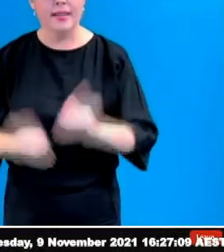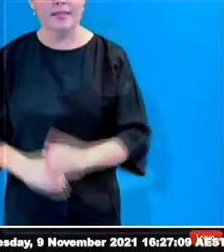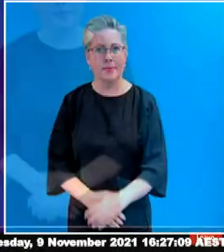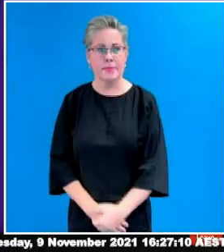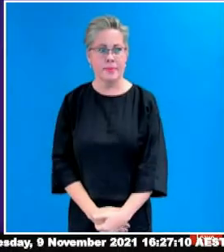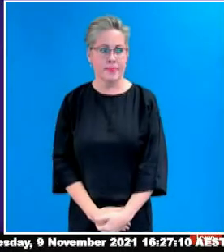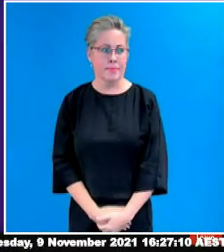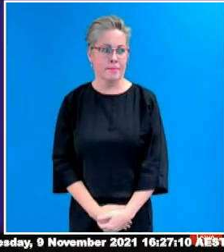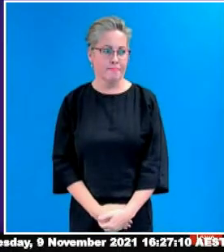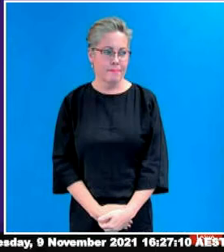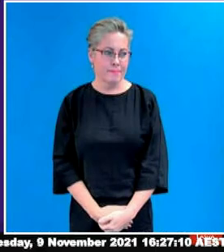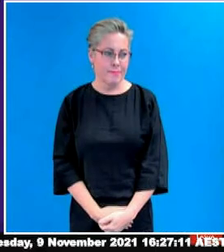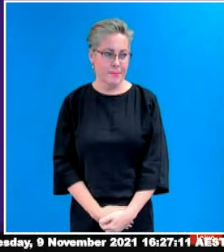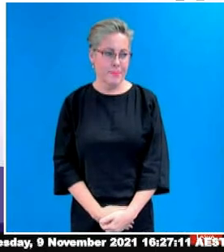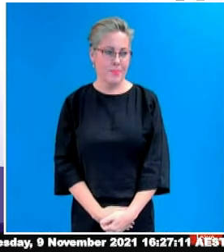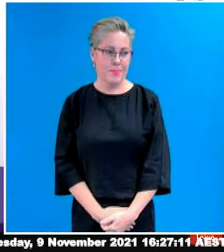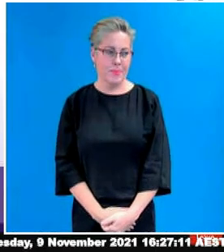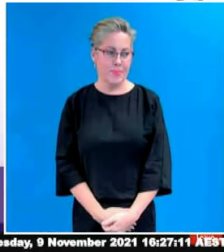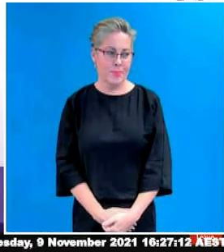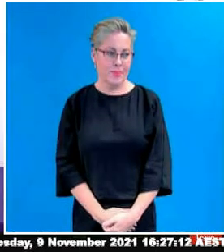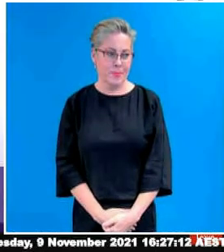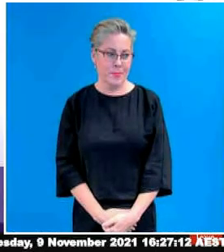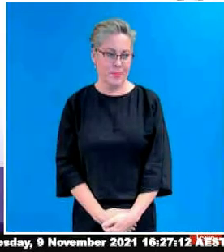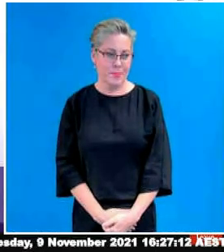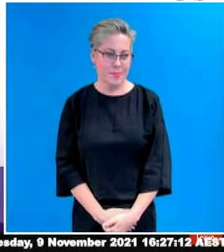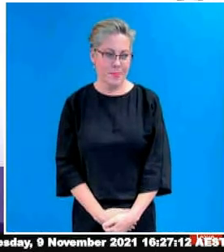Thank you to Mr Hiscoe for helping us.